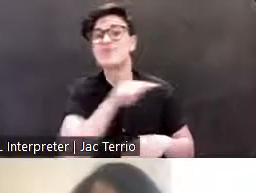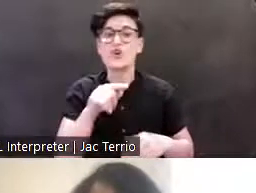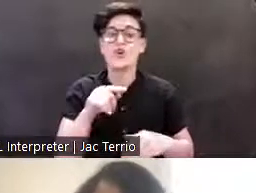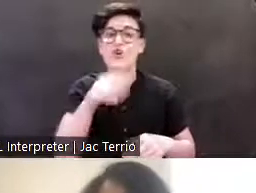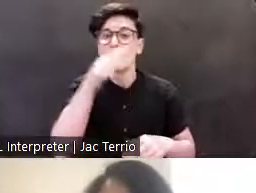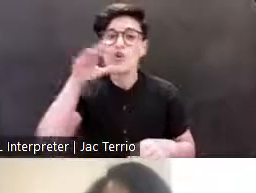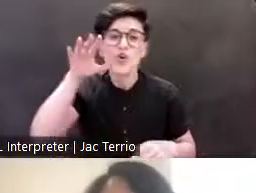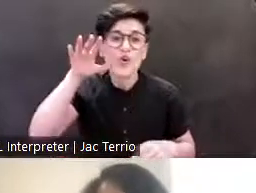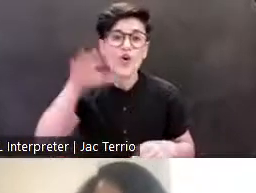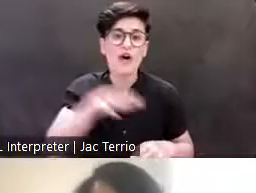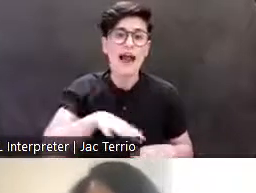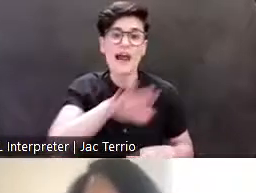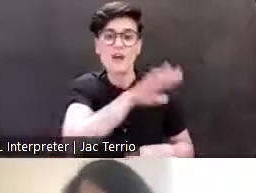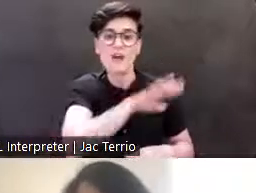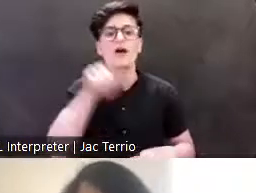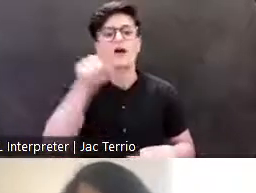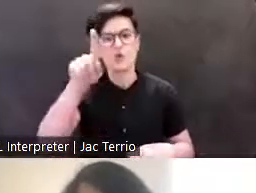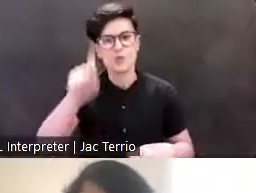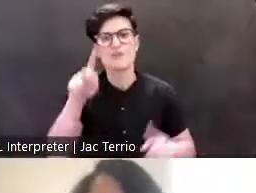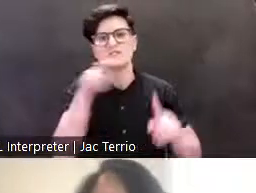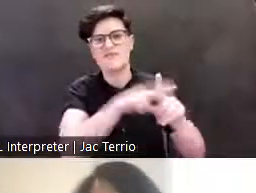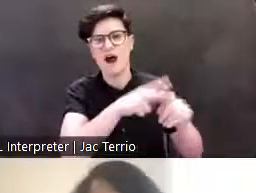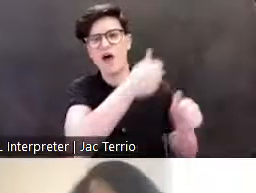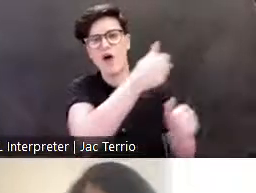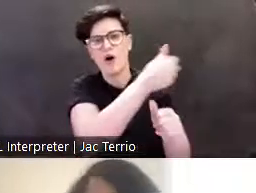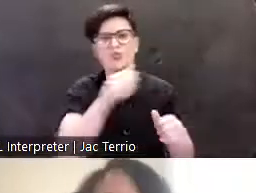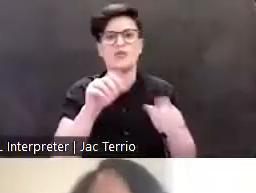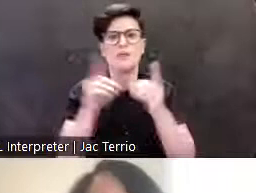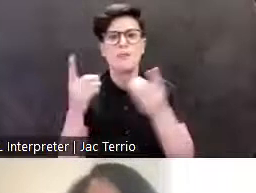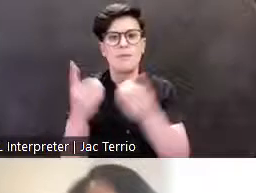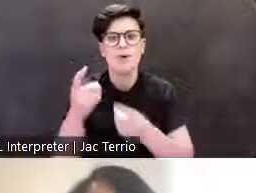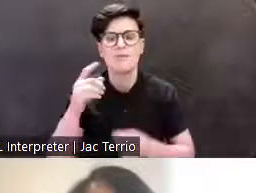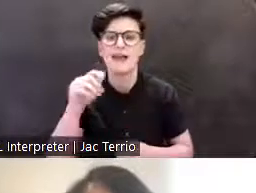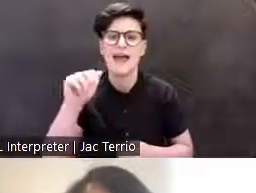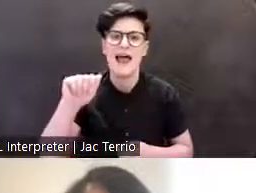the United States Department of agriculture. It seems strange but it is true.